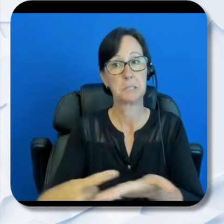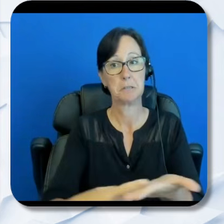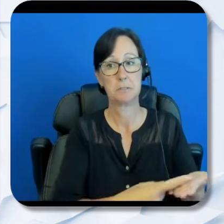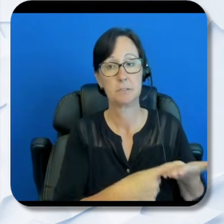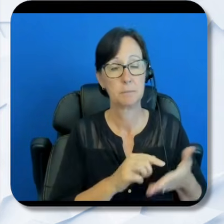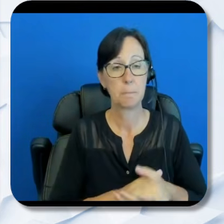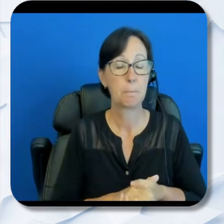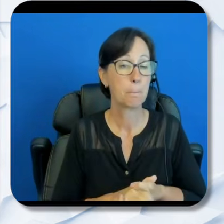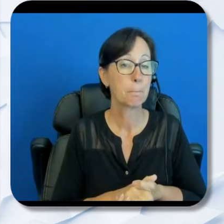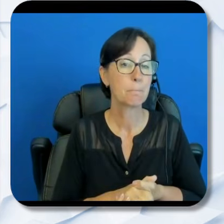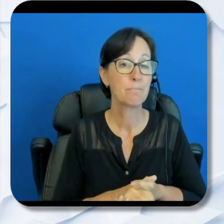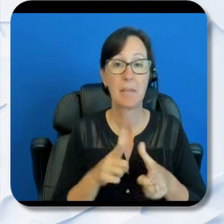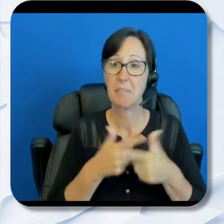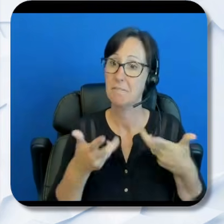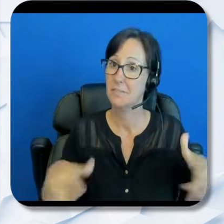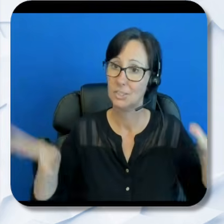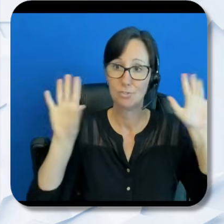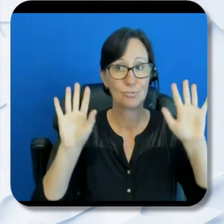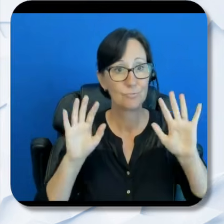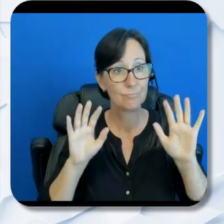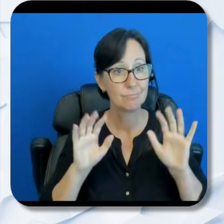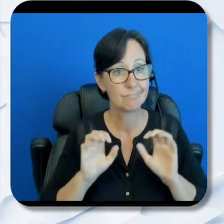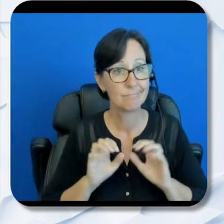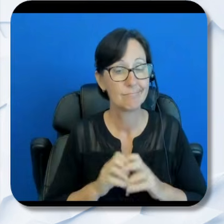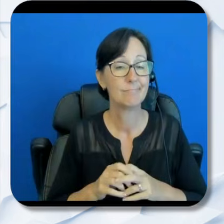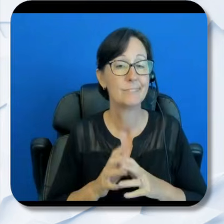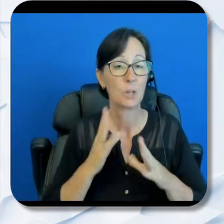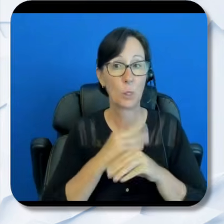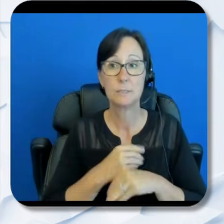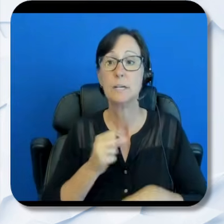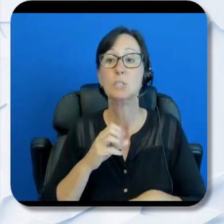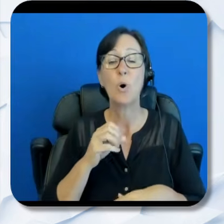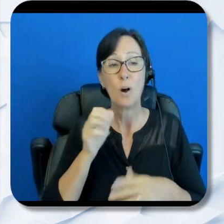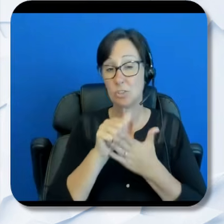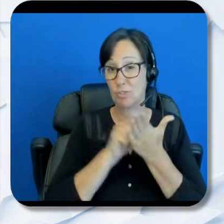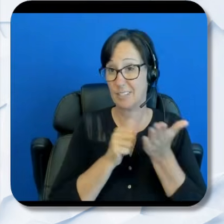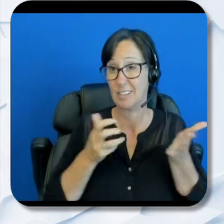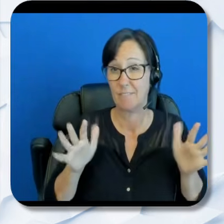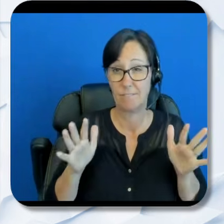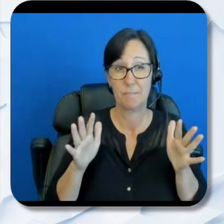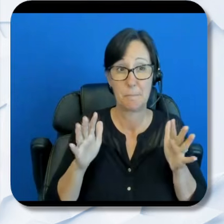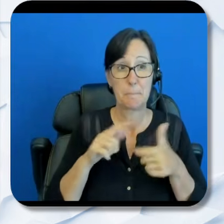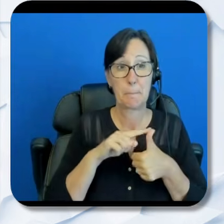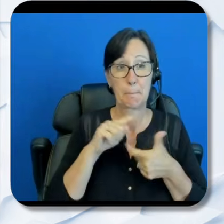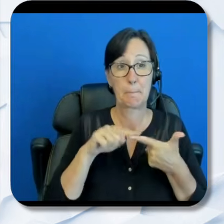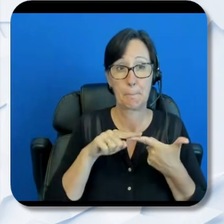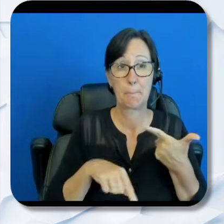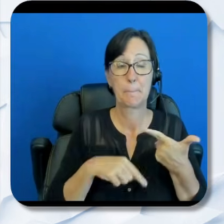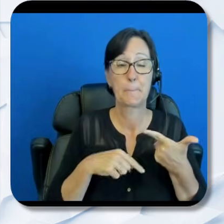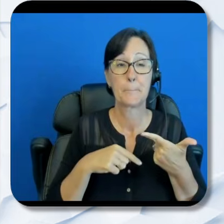And after that, we will adjourn. So that's the agenda today. Next slide, please.